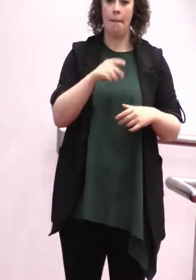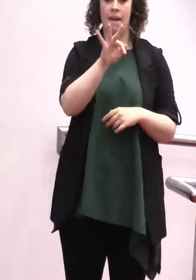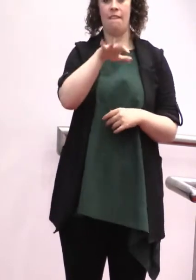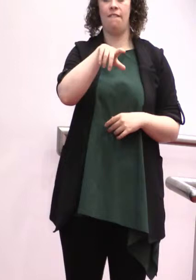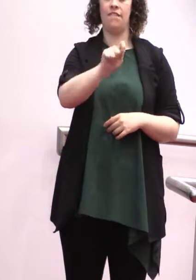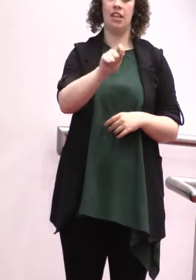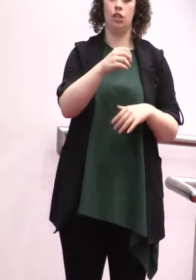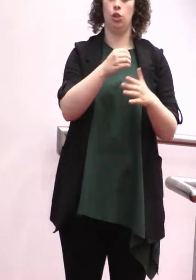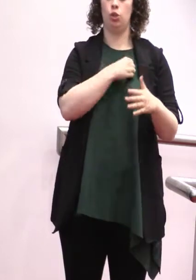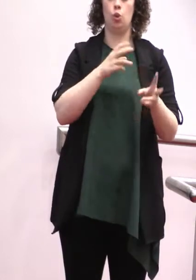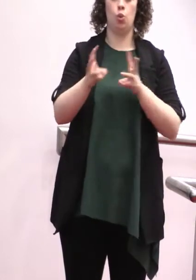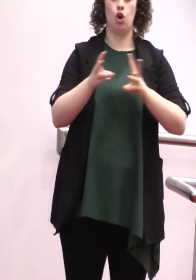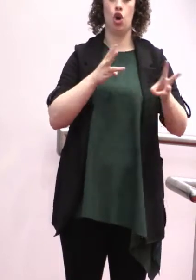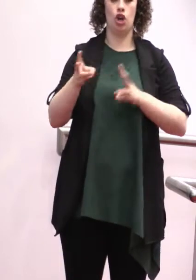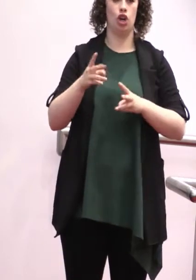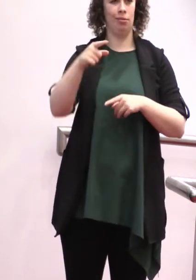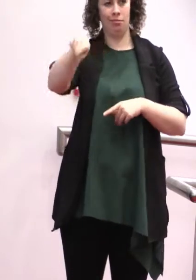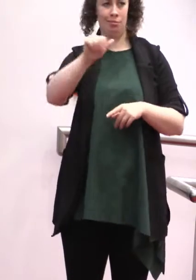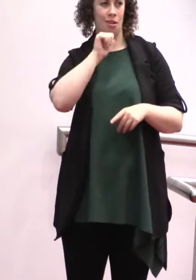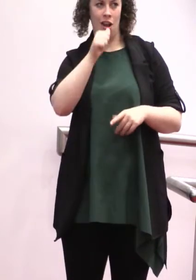don't have to prove they are not.